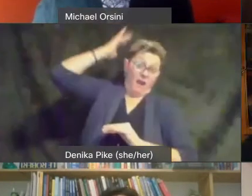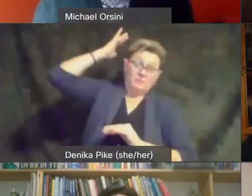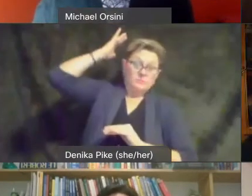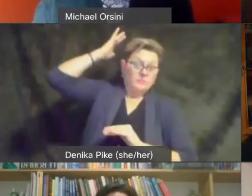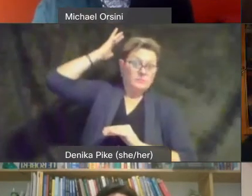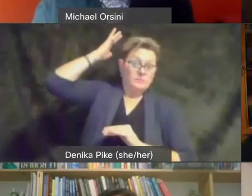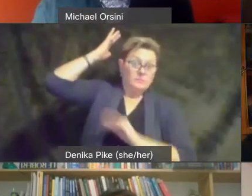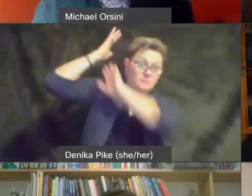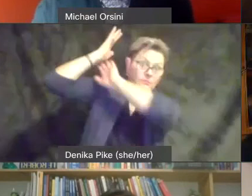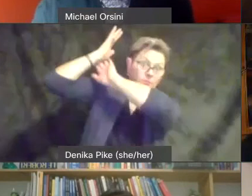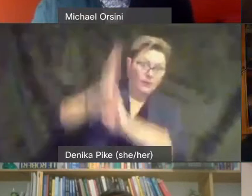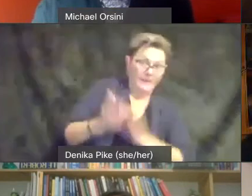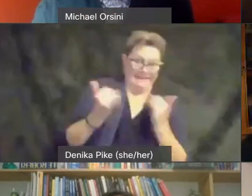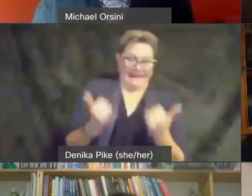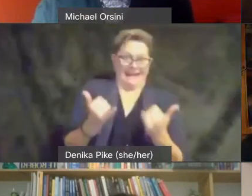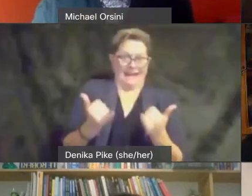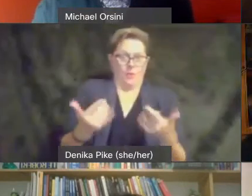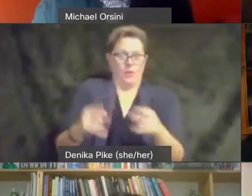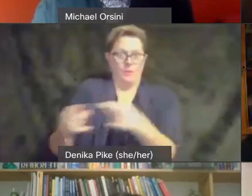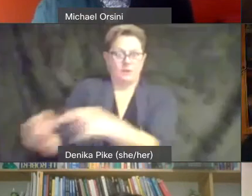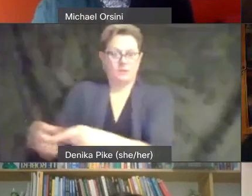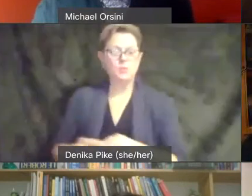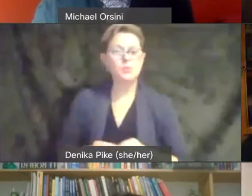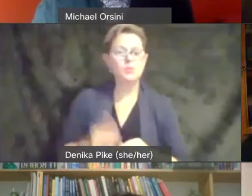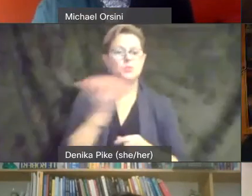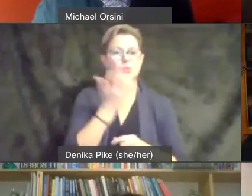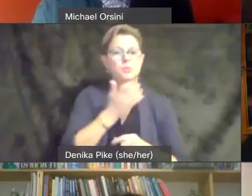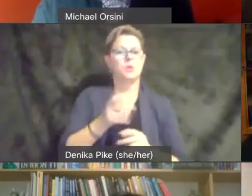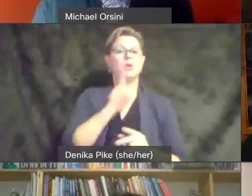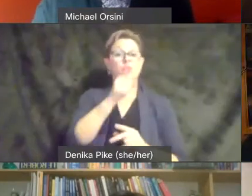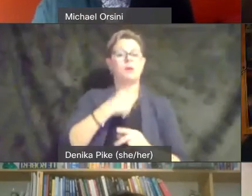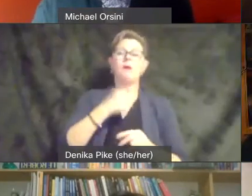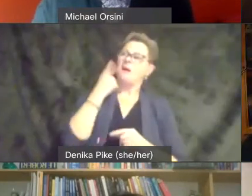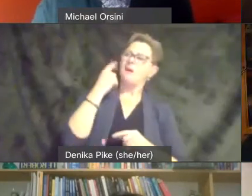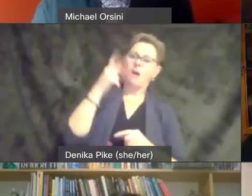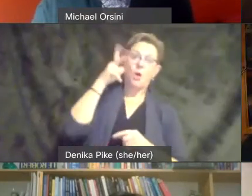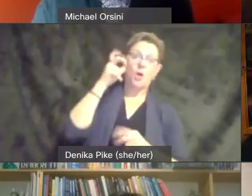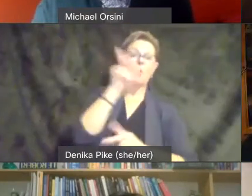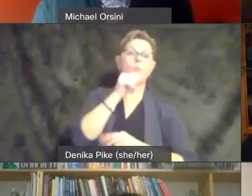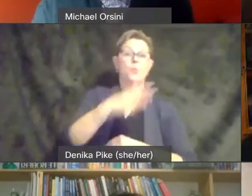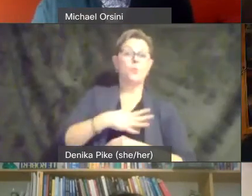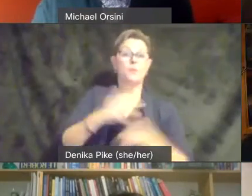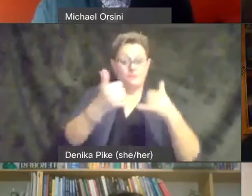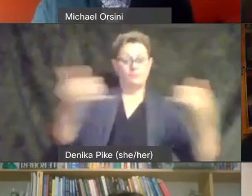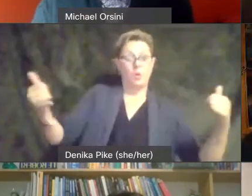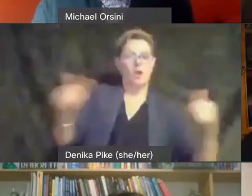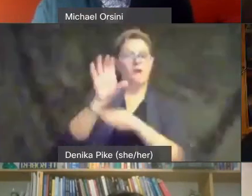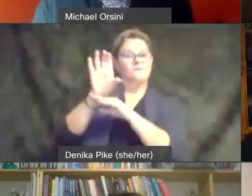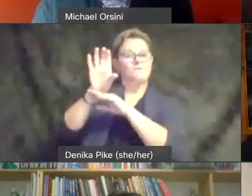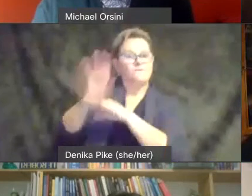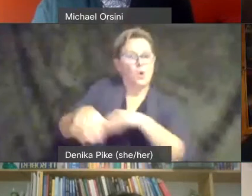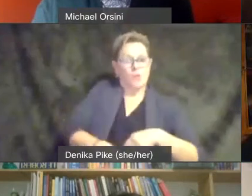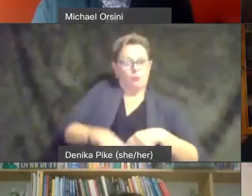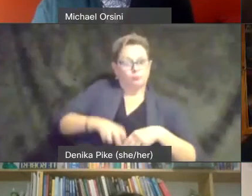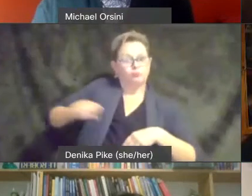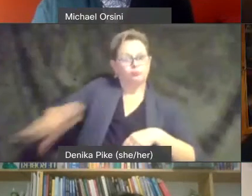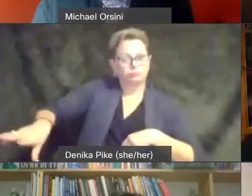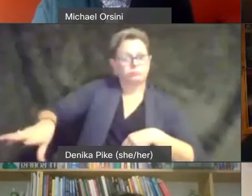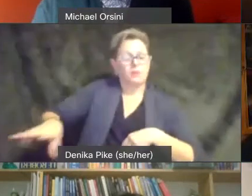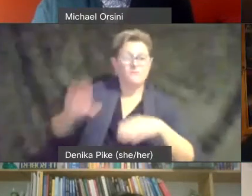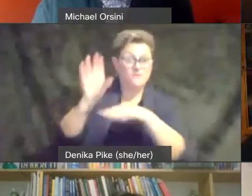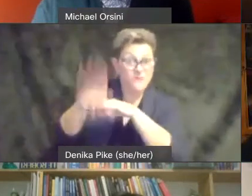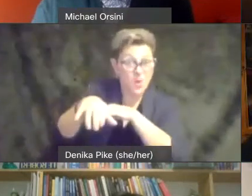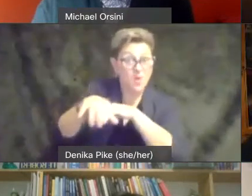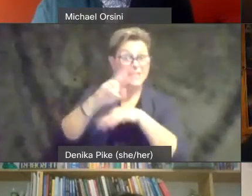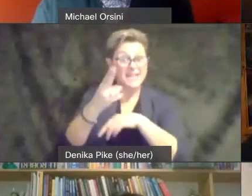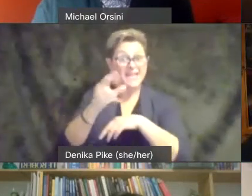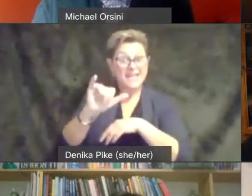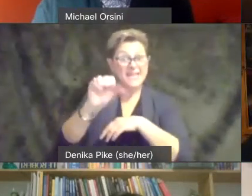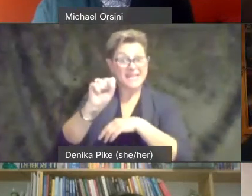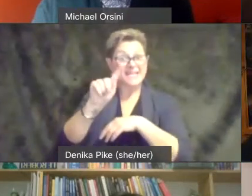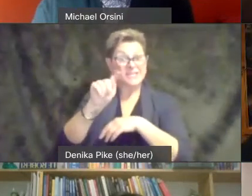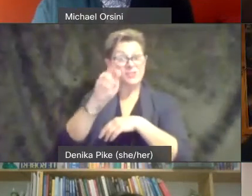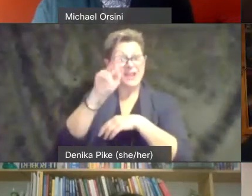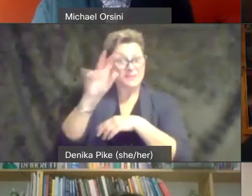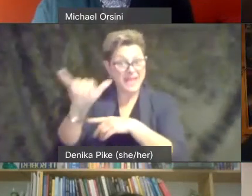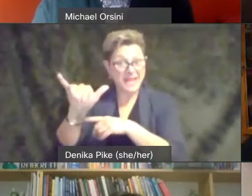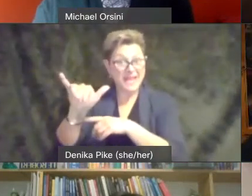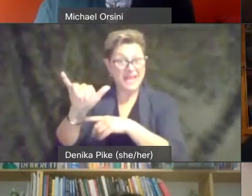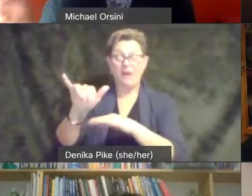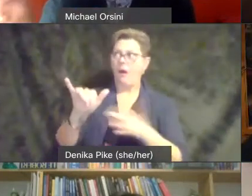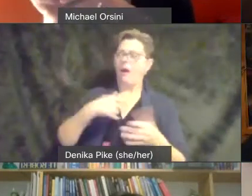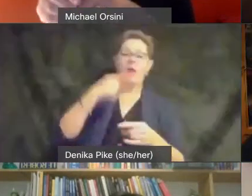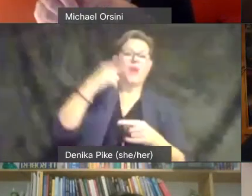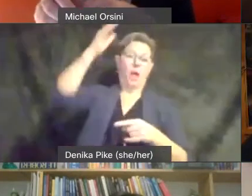We recently have learned that women at the border were being, you know, or simply having our hysterectomies. Like, that's something that should've never happened in the 1st place, but we knew happened in the past. But then we found out my gosh, it's happening again.